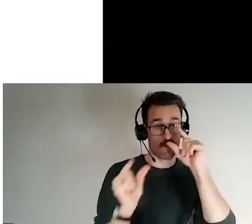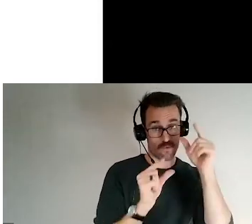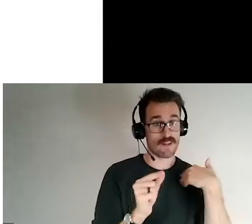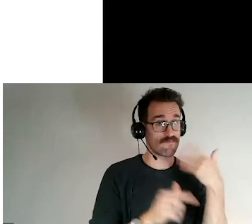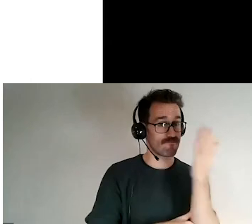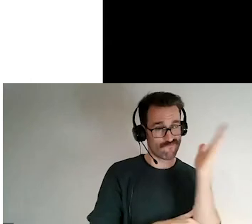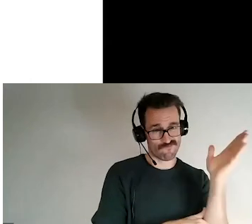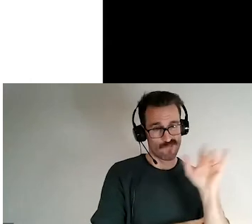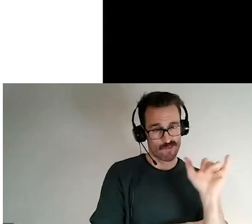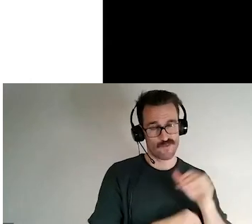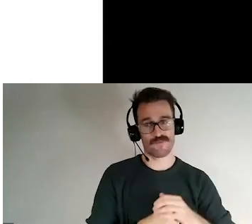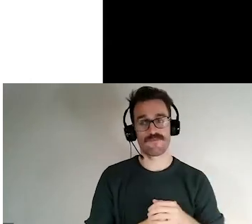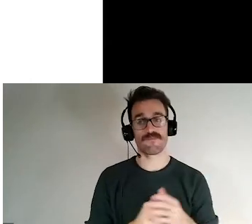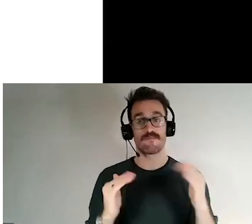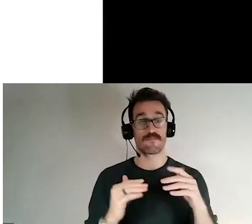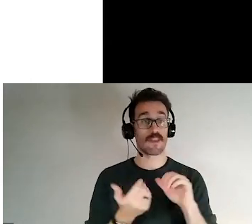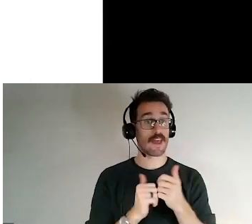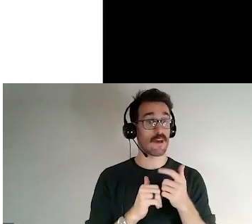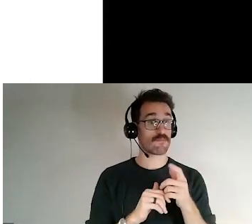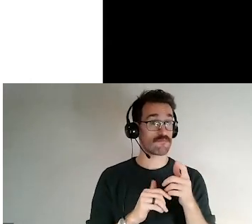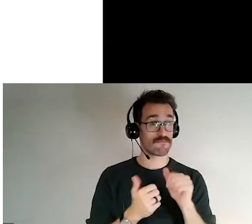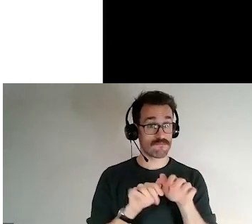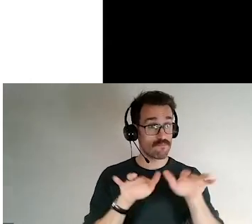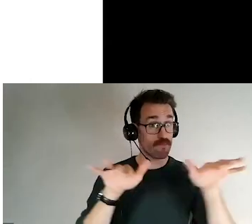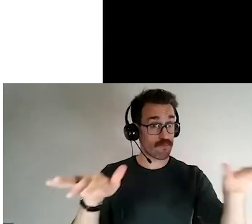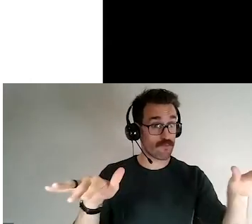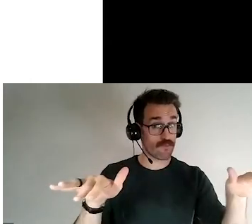In terms of our reach, we had some really positive uptake of our online module